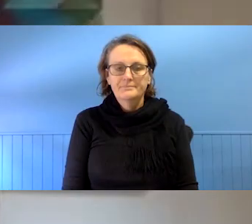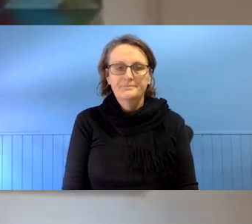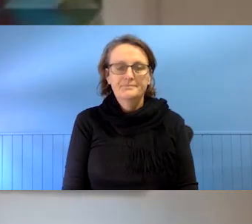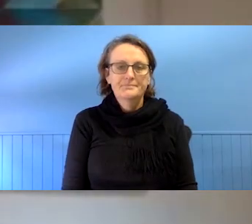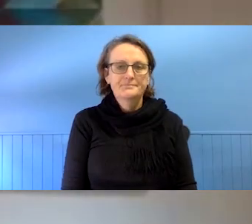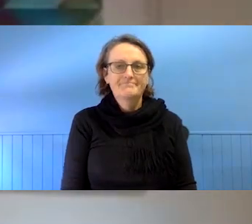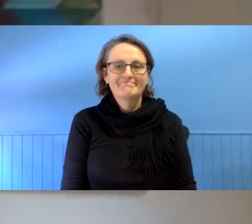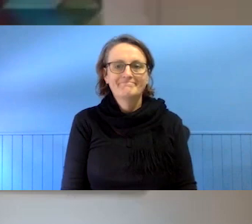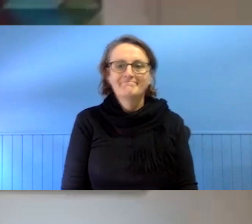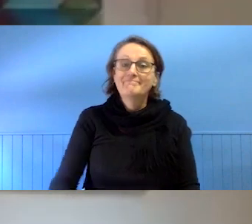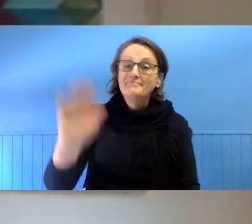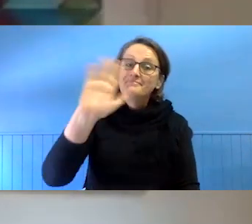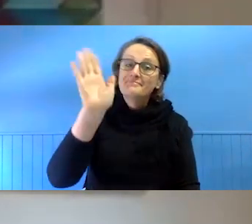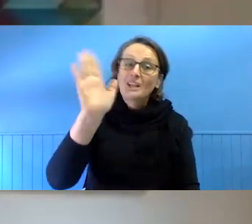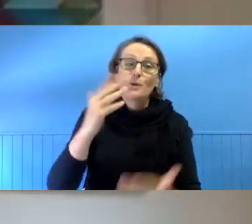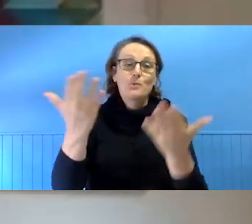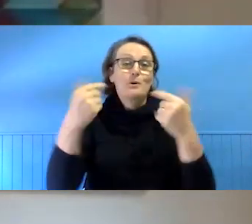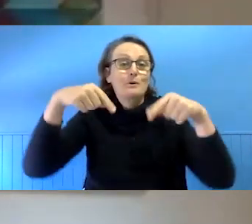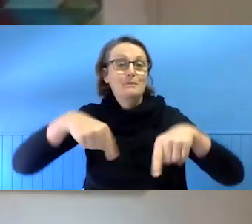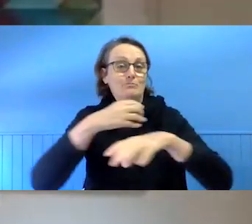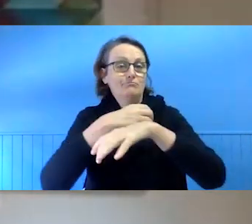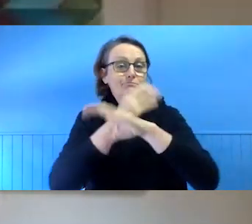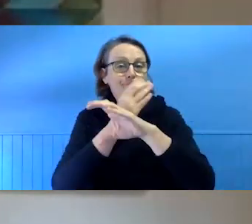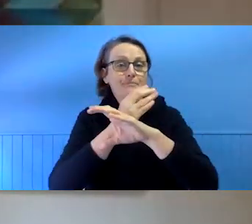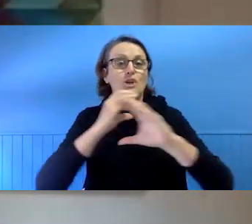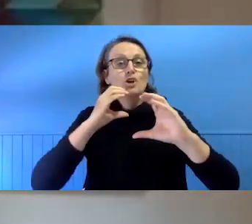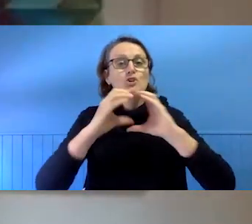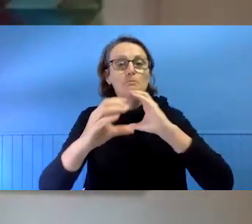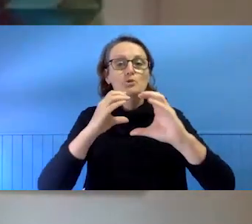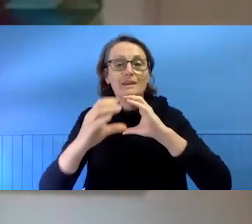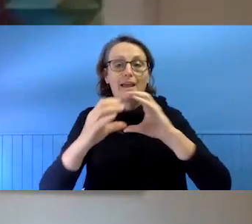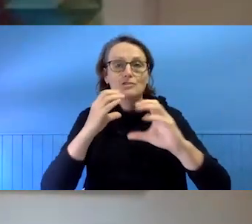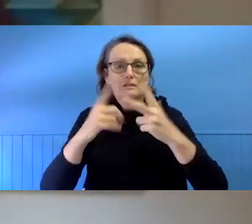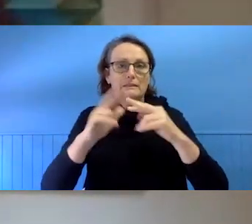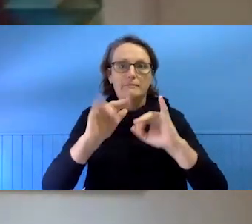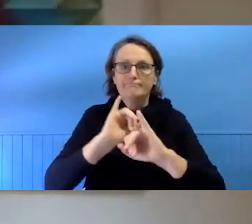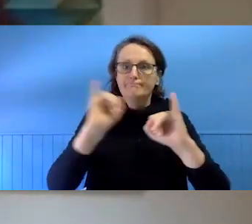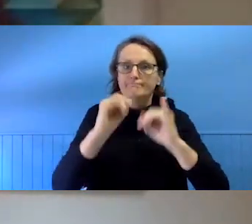Hello and welcome to today's webinar, communication in times of crisis, with Elly Baxter.